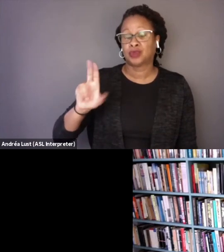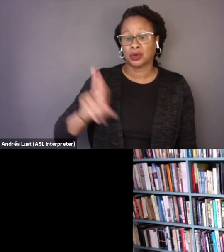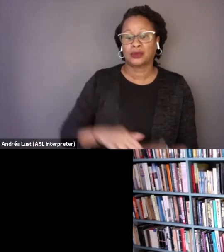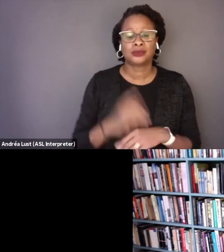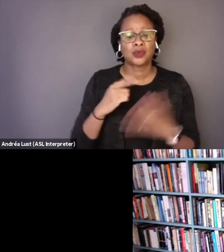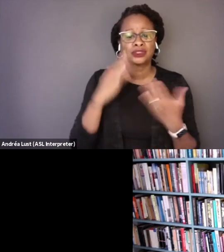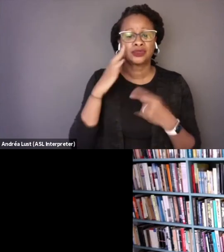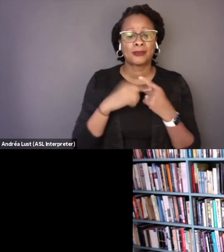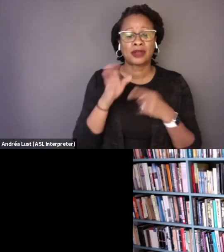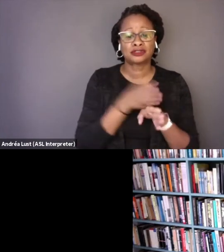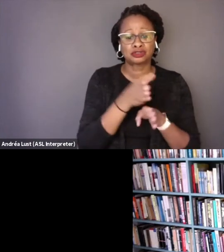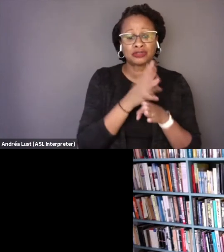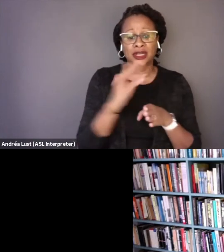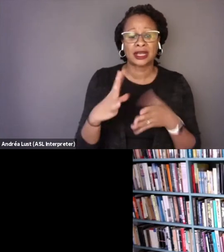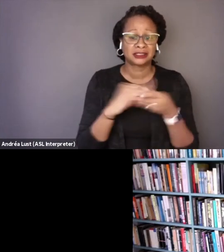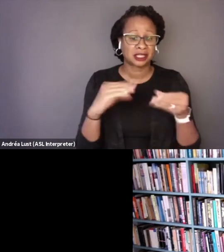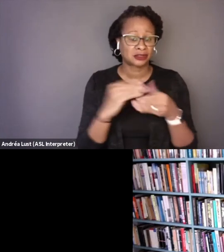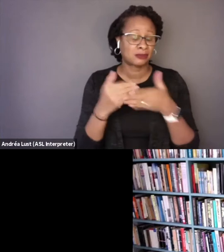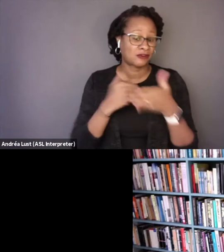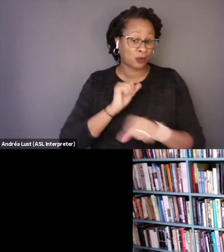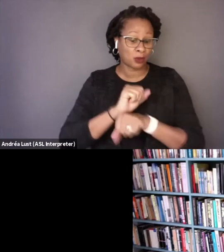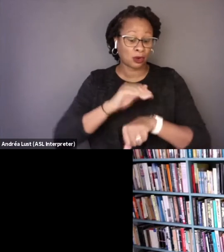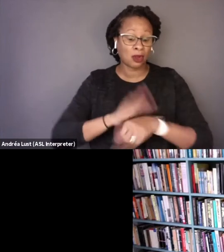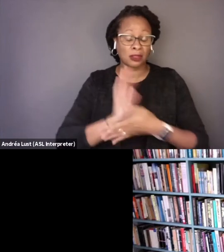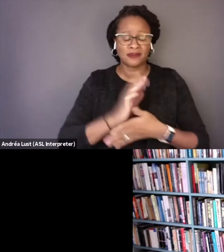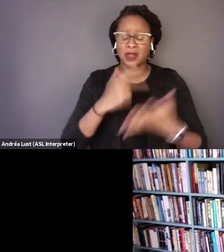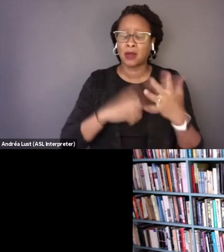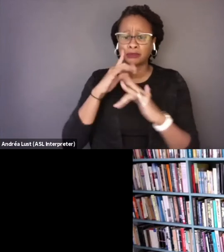prior to working on this movie and what drew you to go deeper.